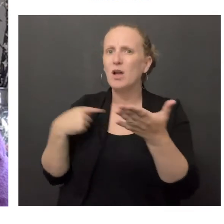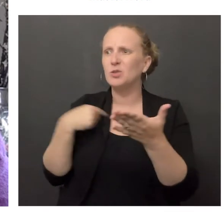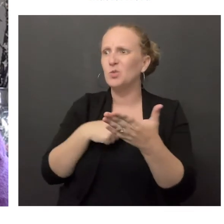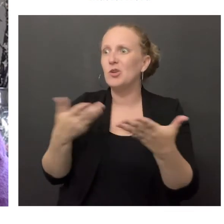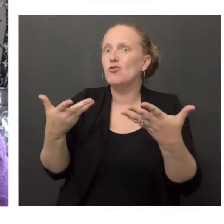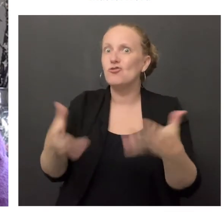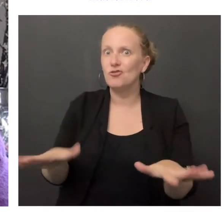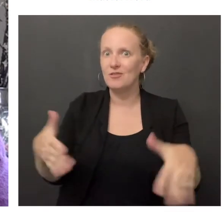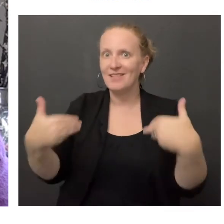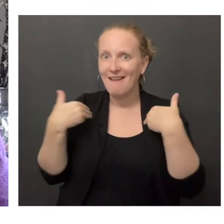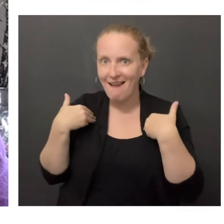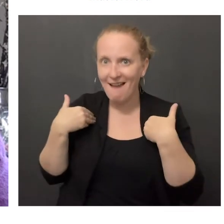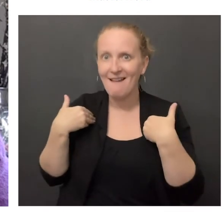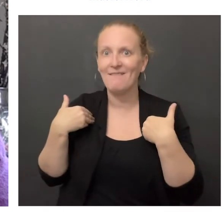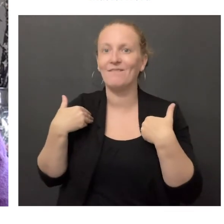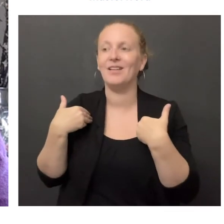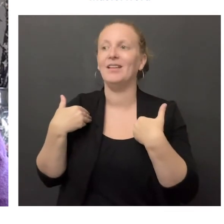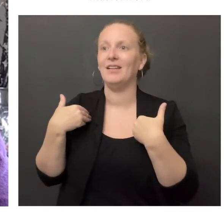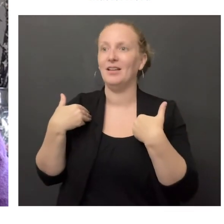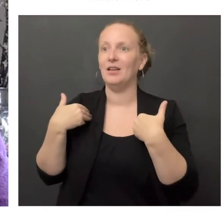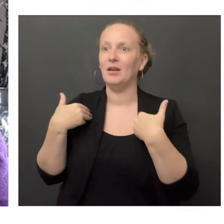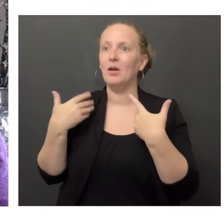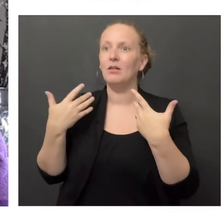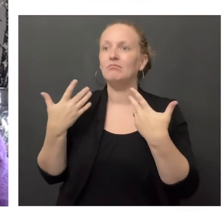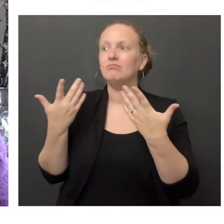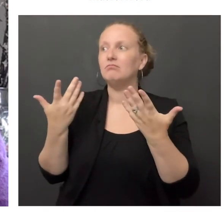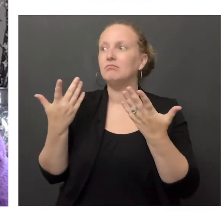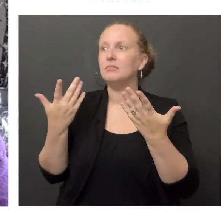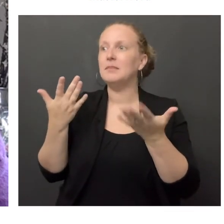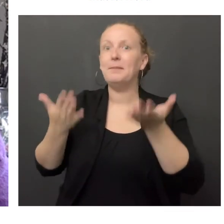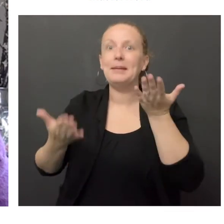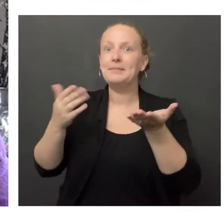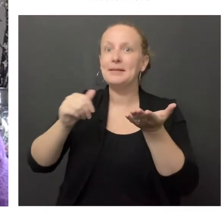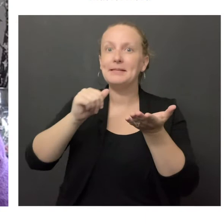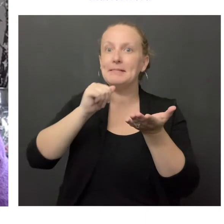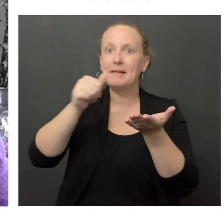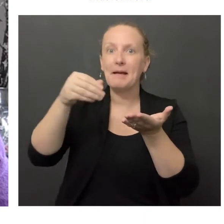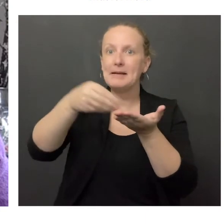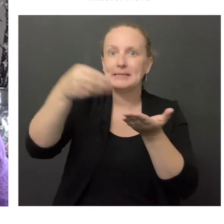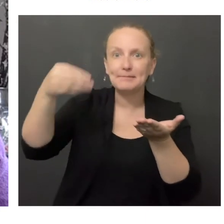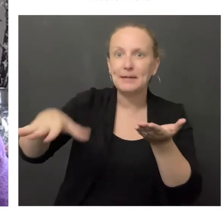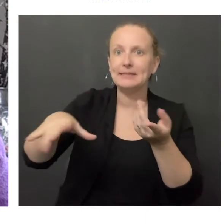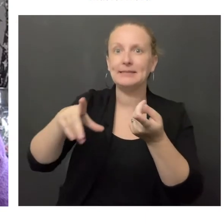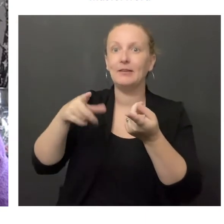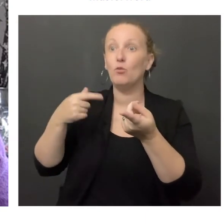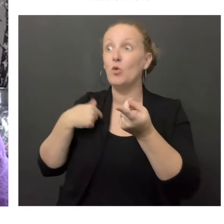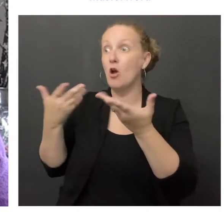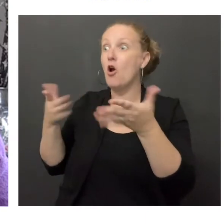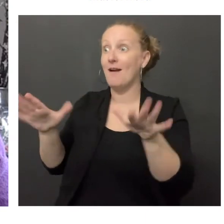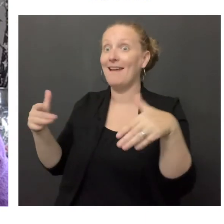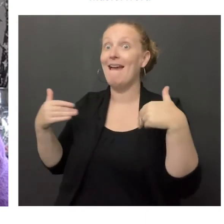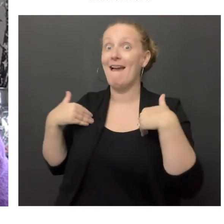don't take, you know, having, having to, you know, put it into production and that, you